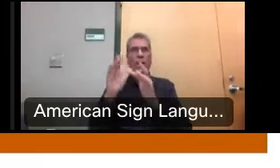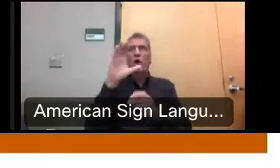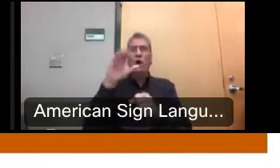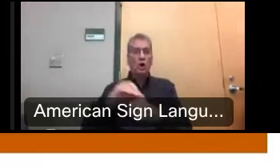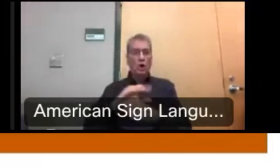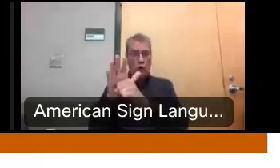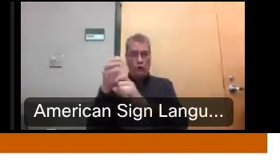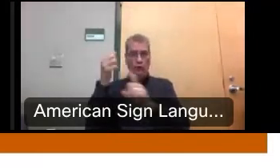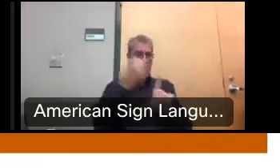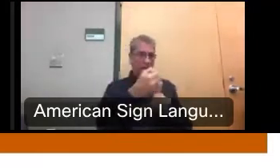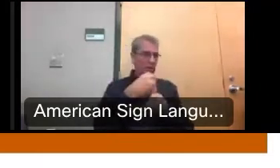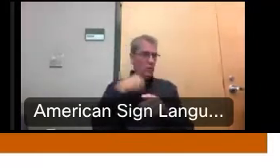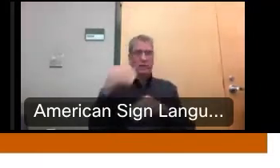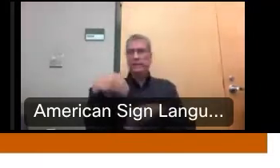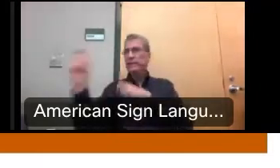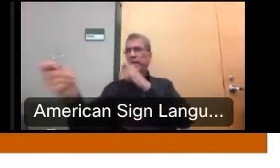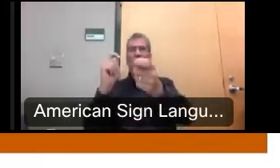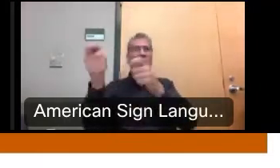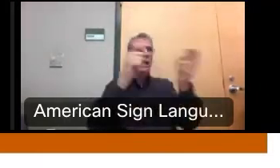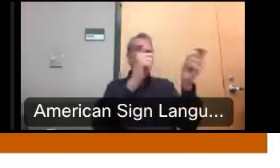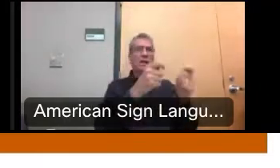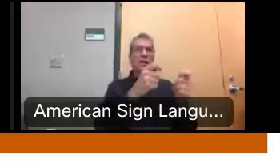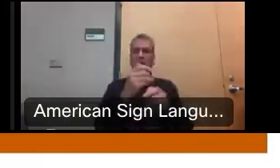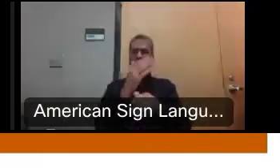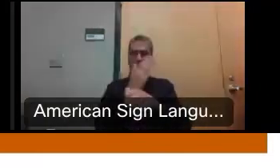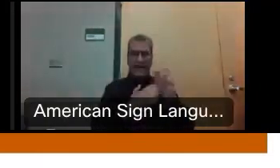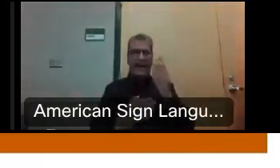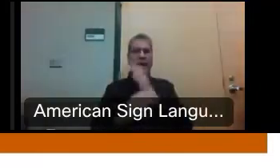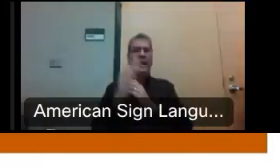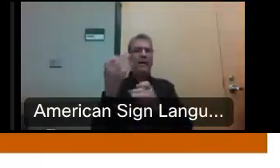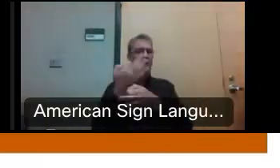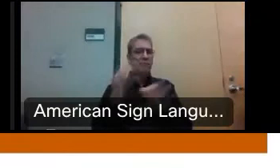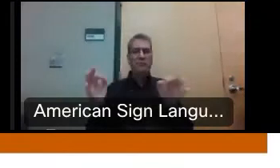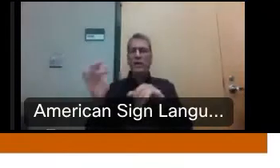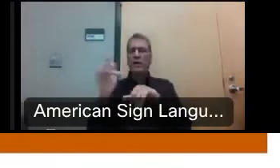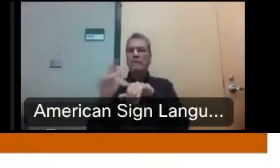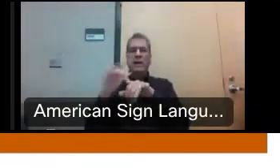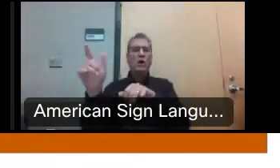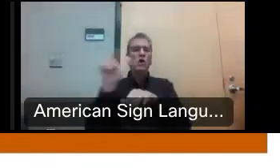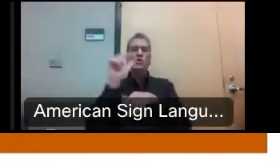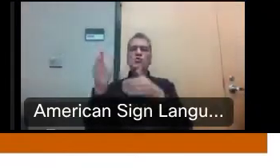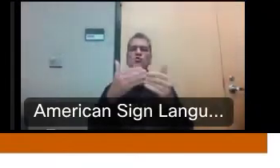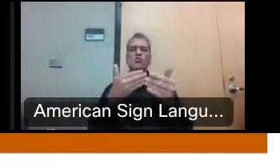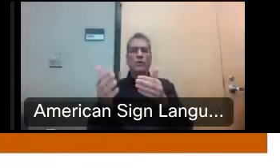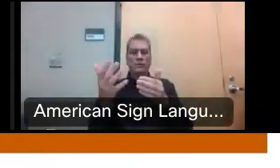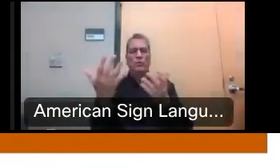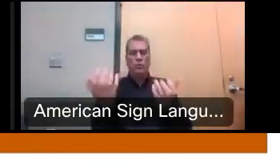wanted it. Like, this was an evidence based hand hygiene campaign, freely available to anyone who wanted it. And so I always like to feel like this was